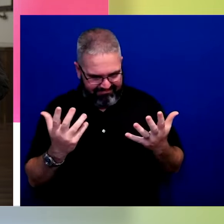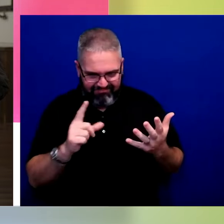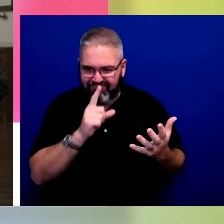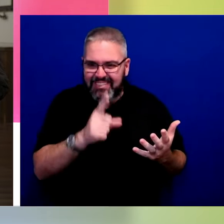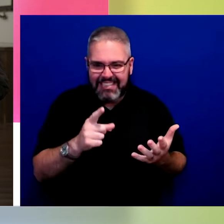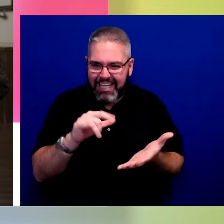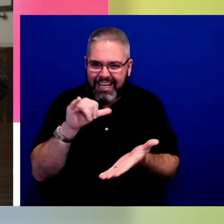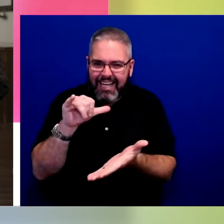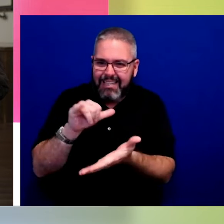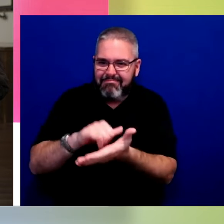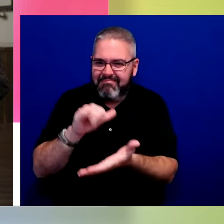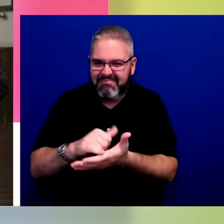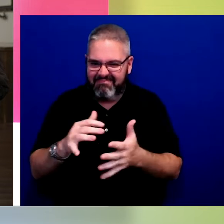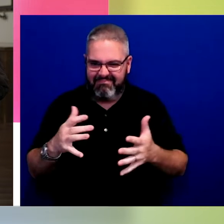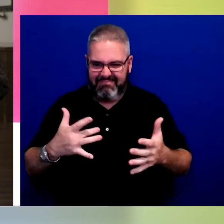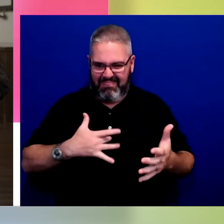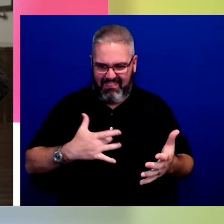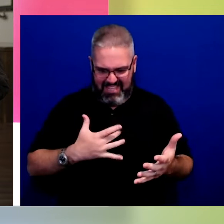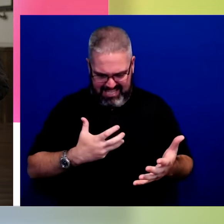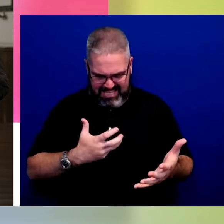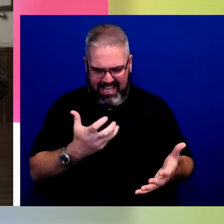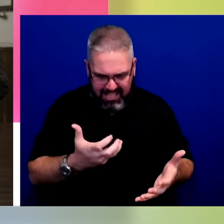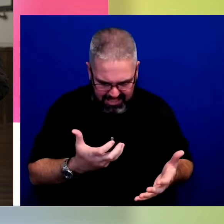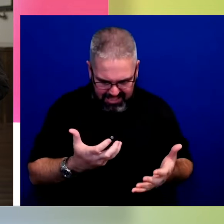That conceptual analyzing part of the mind,